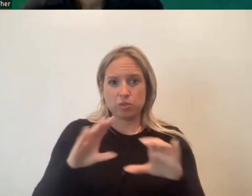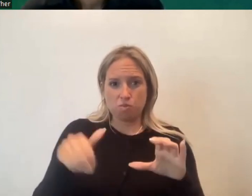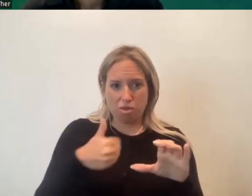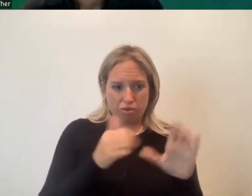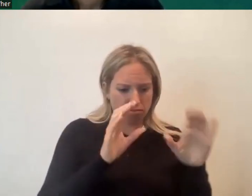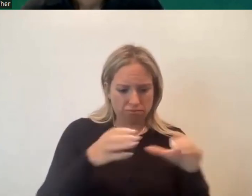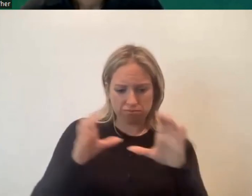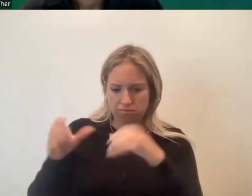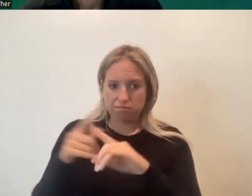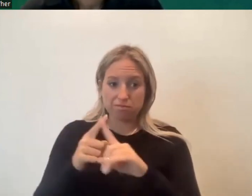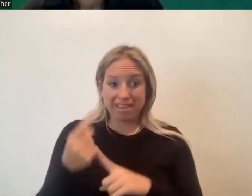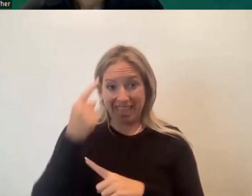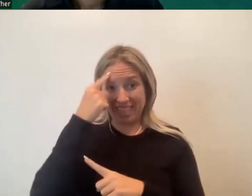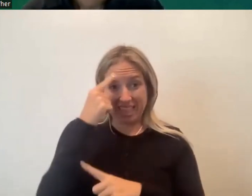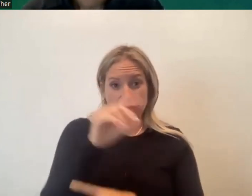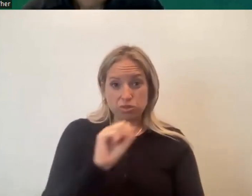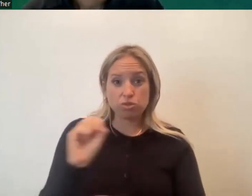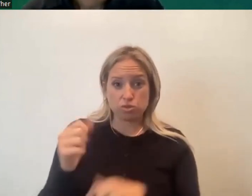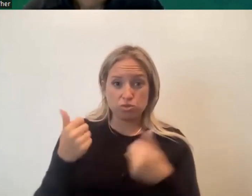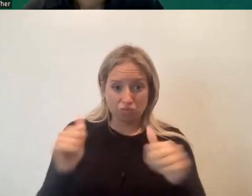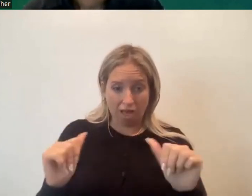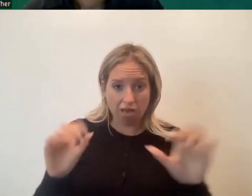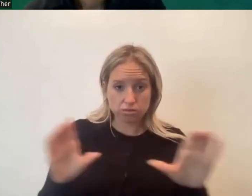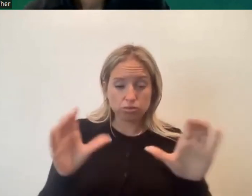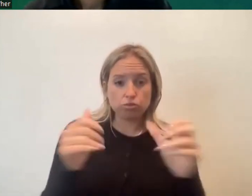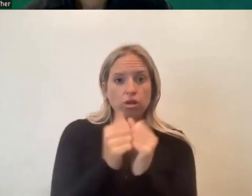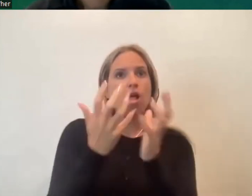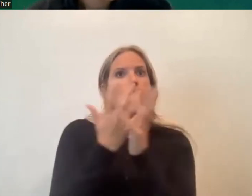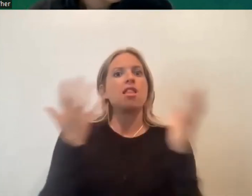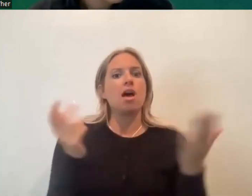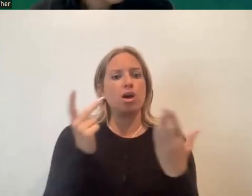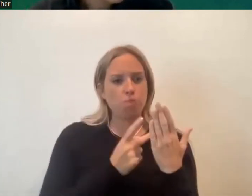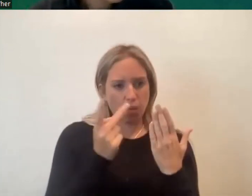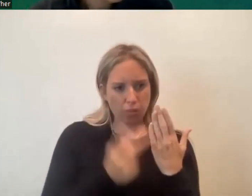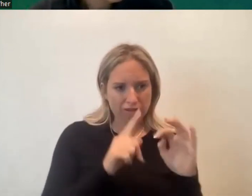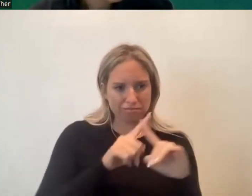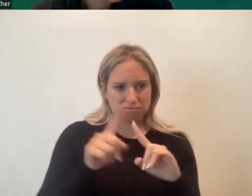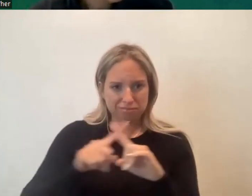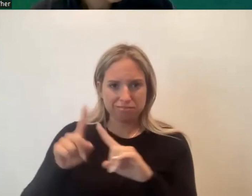but I think what Social Security's trying to do with a lot of these programs is set